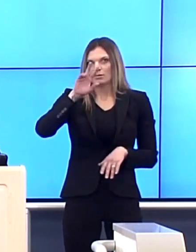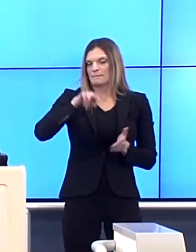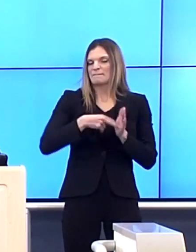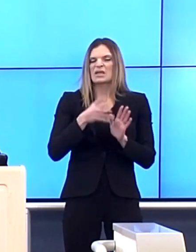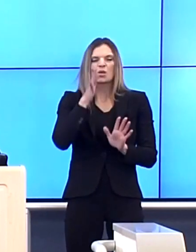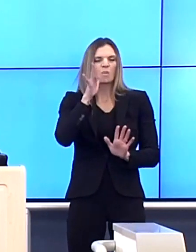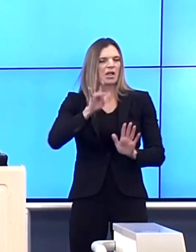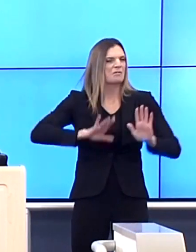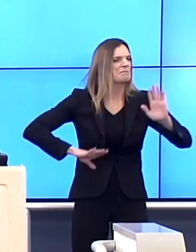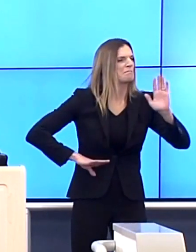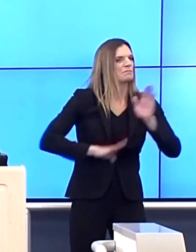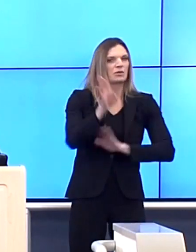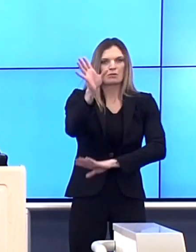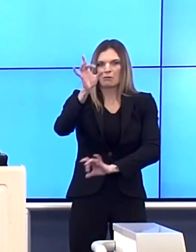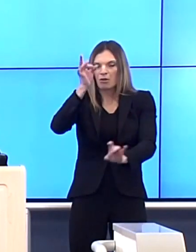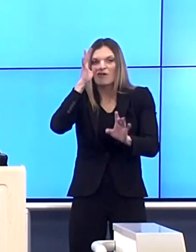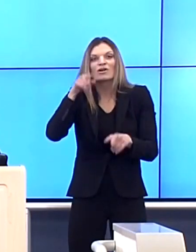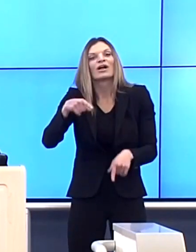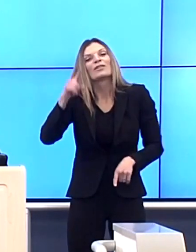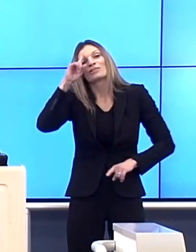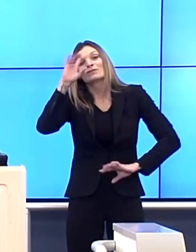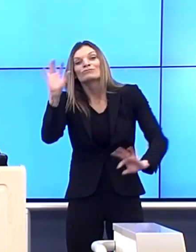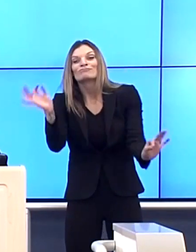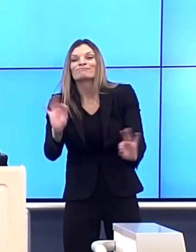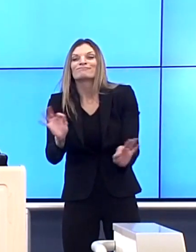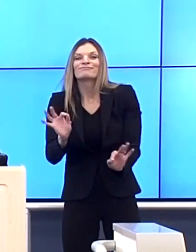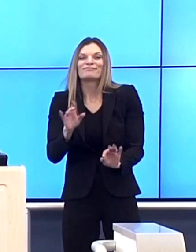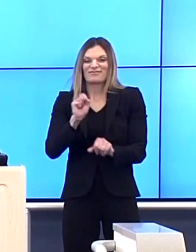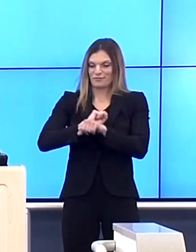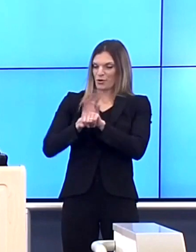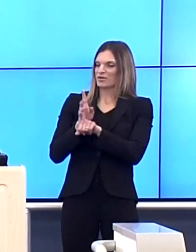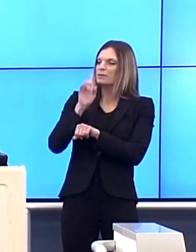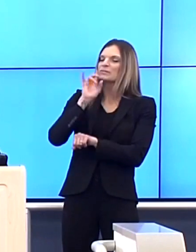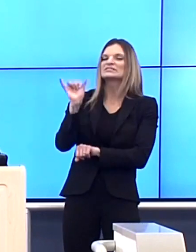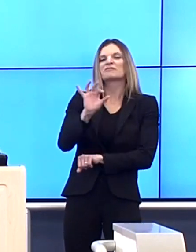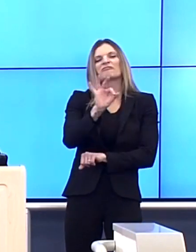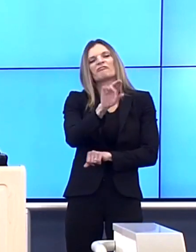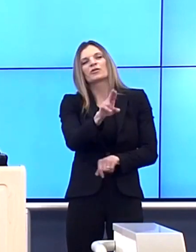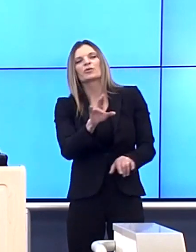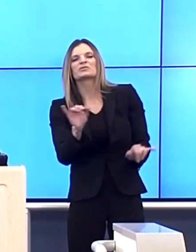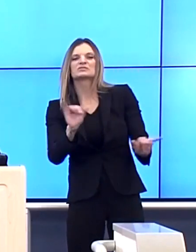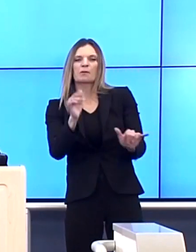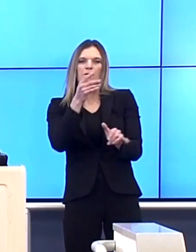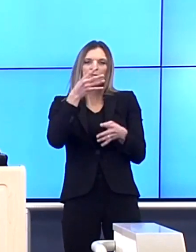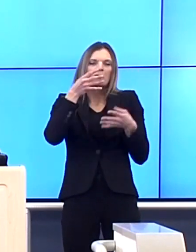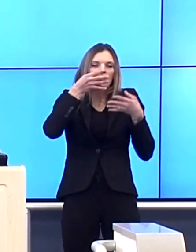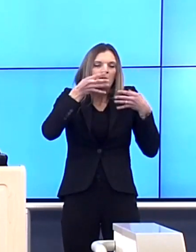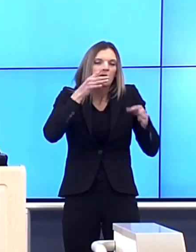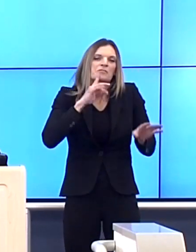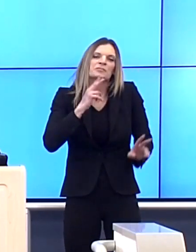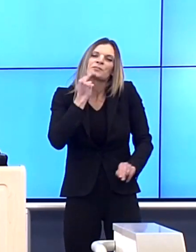MONTHS, NEXT SEVERAL MONTHS, WILL BE DEADLY AND GRIM. WILL BE DEADLY AND GRIM. THIS IS NOT LIKE THE COLD OR THE THIS IS NOT LIKE THE COLD OR THE FLU. FLU. AND WE SIMPLY CANNOT LET THIS